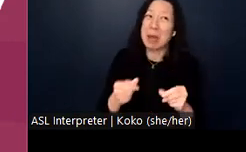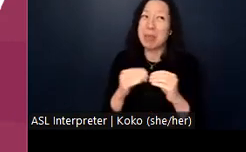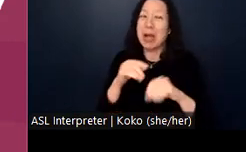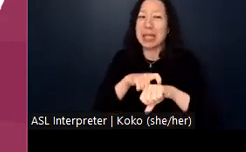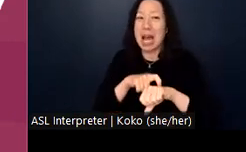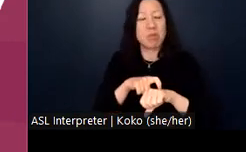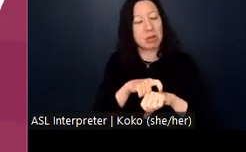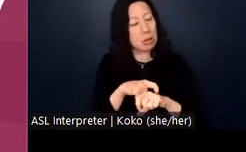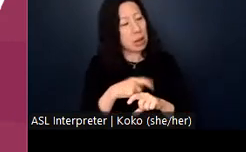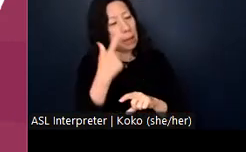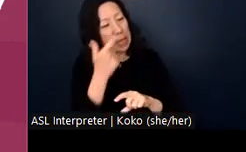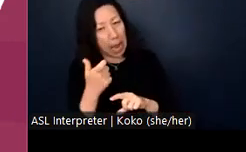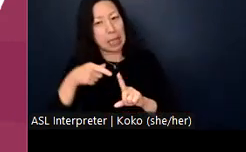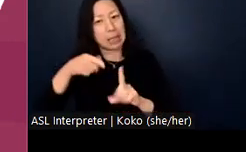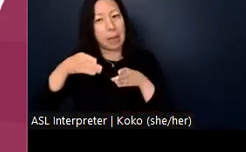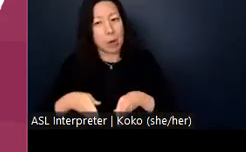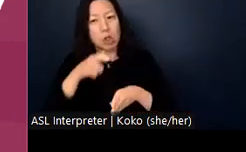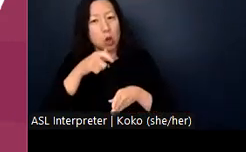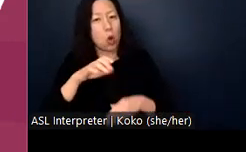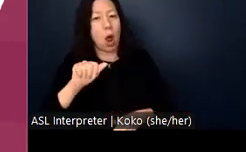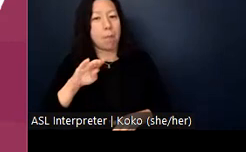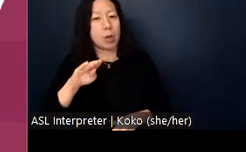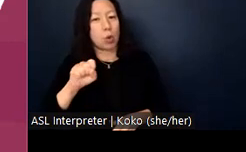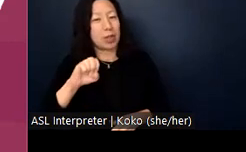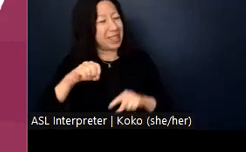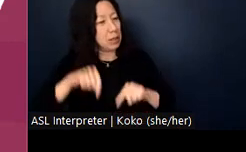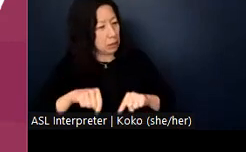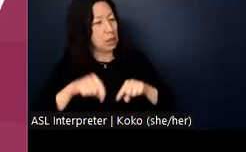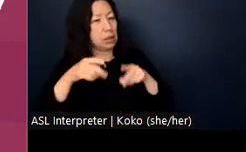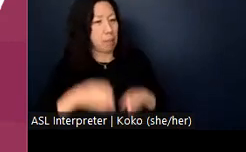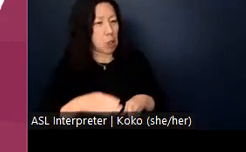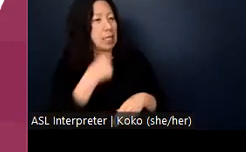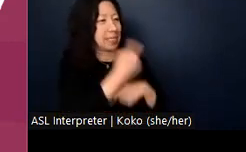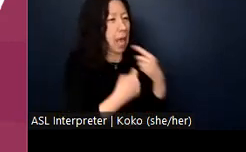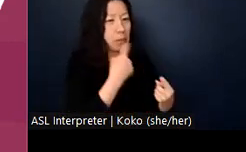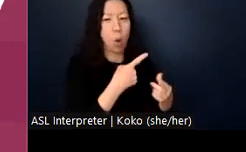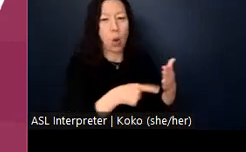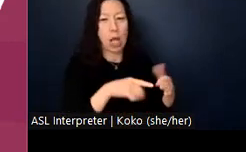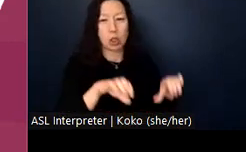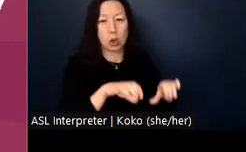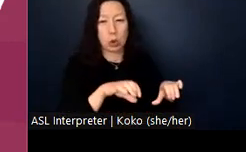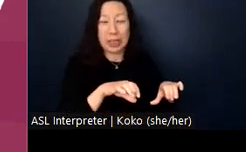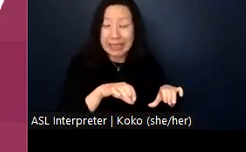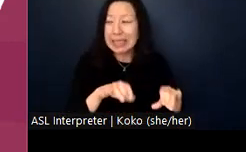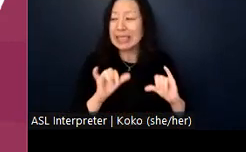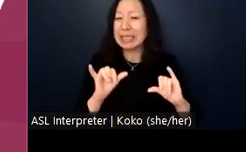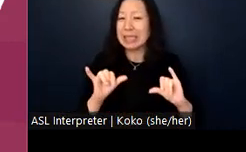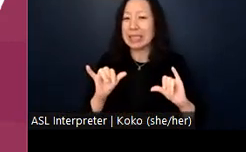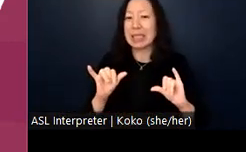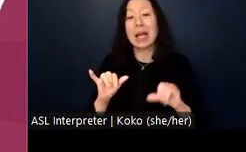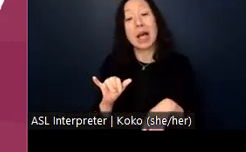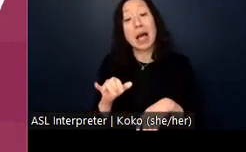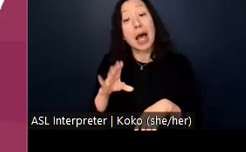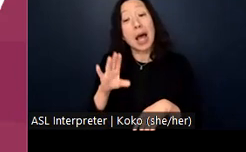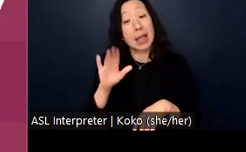need right, and so the chat people are saying that anything accessible attention as a sign